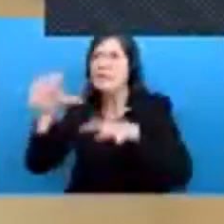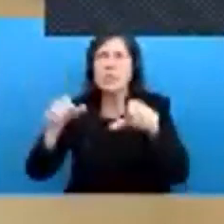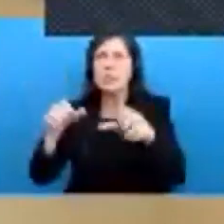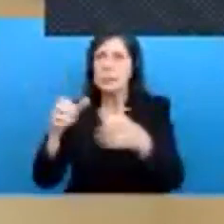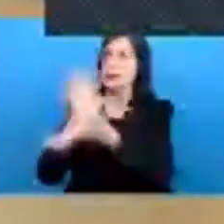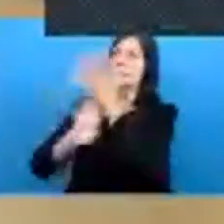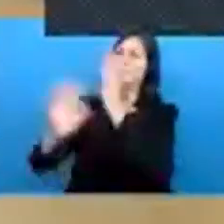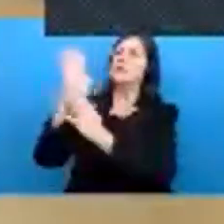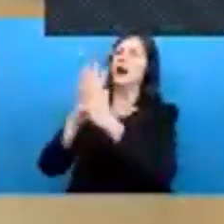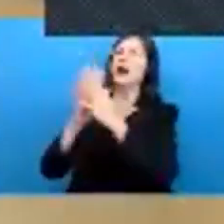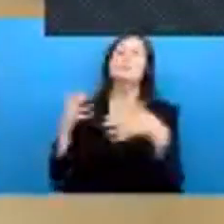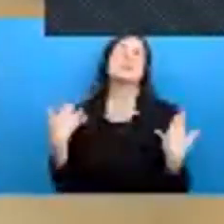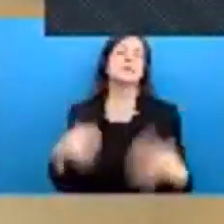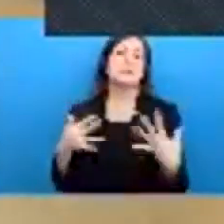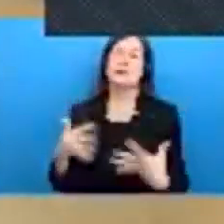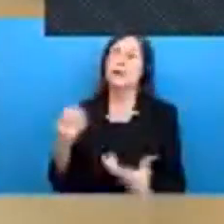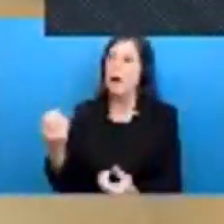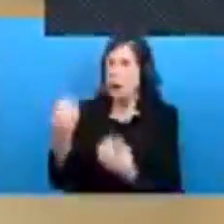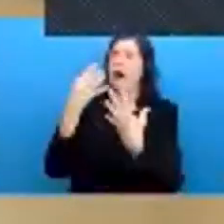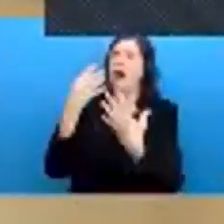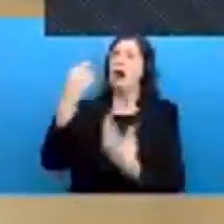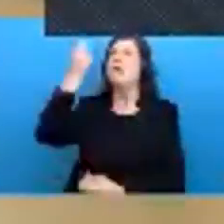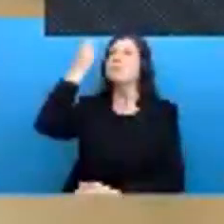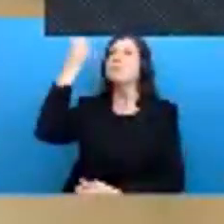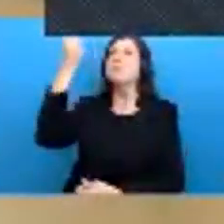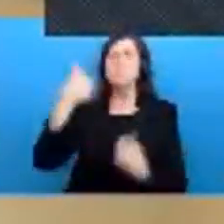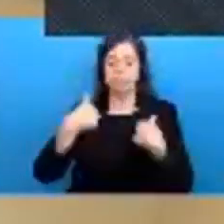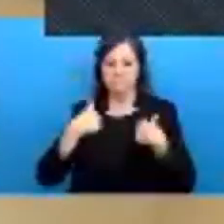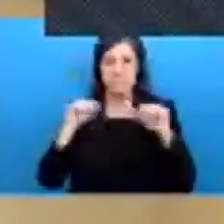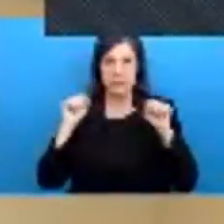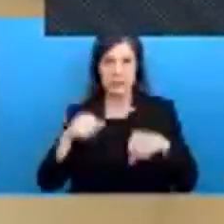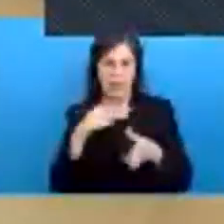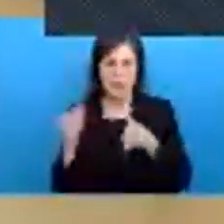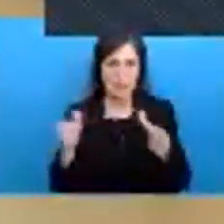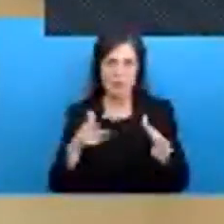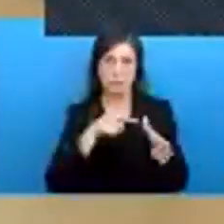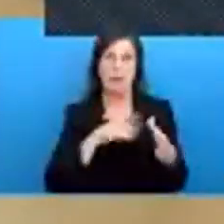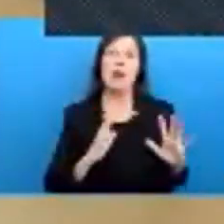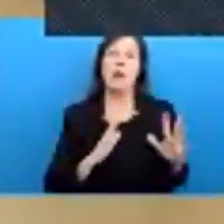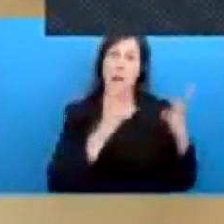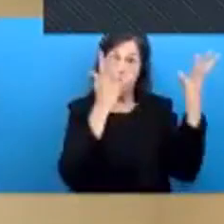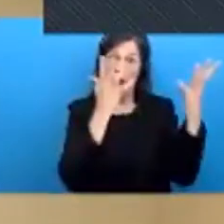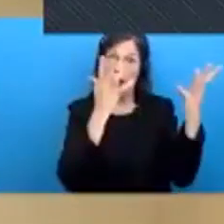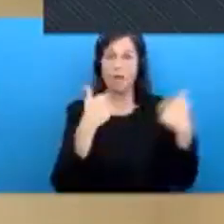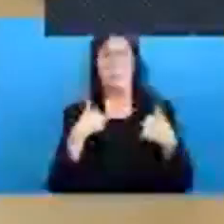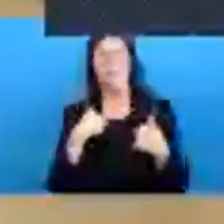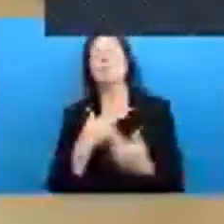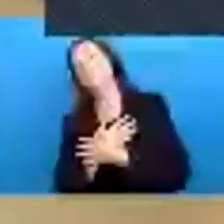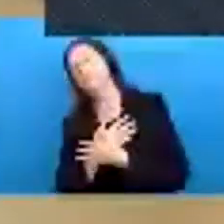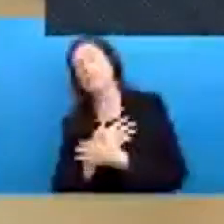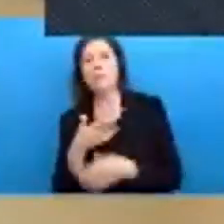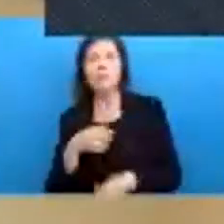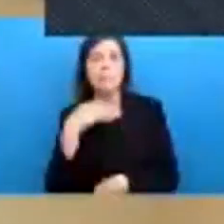The resolution is to wishing the day. day acknowledging acknowledges that early access to sign language and services in sign language including